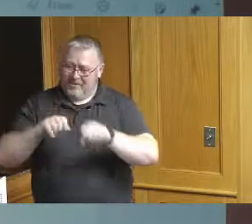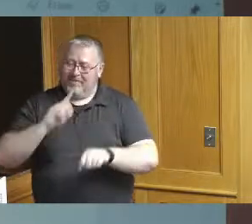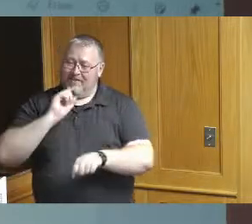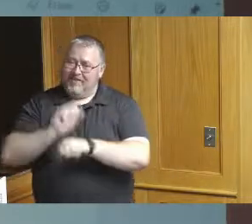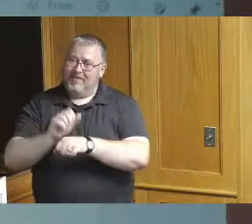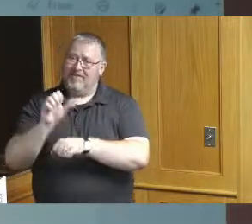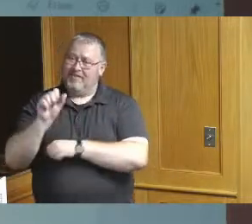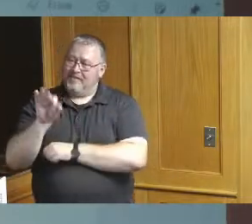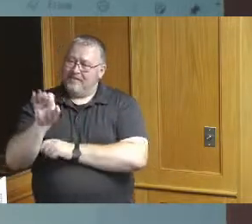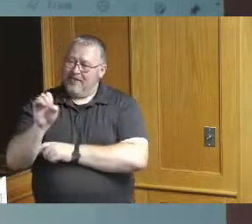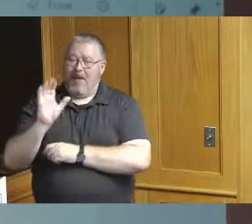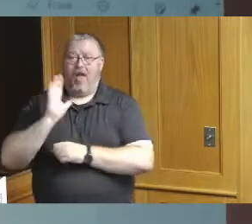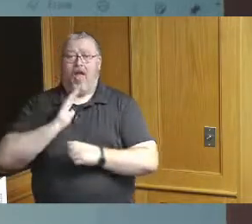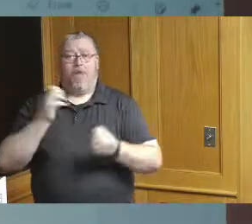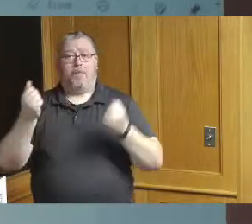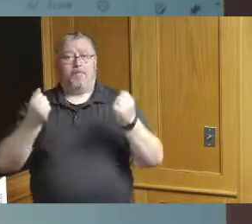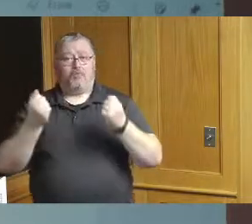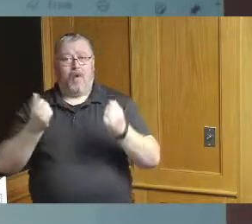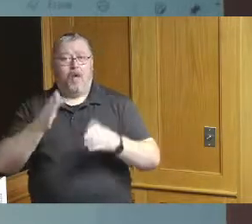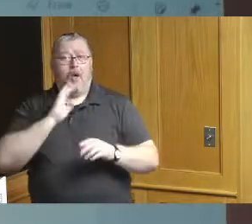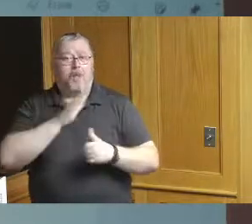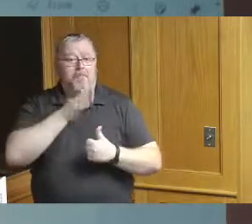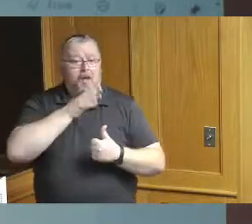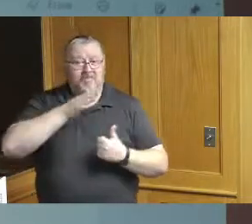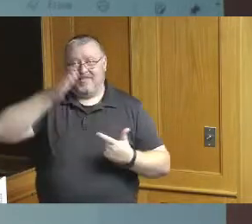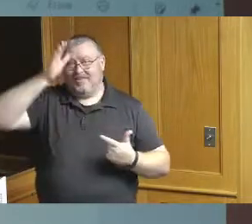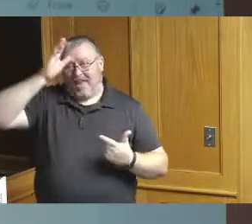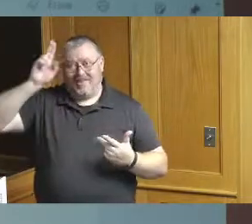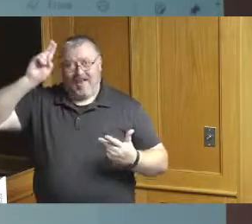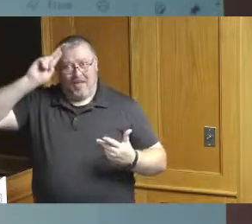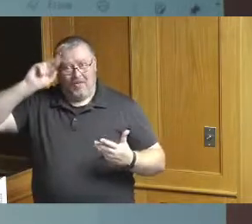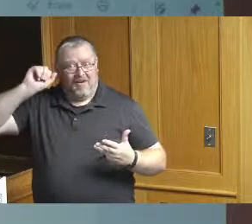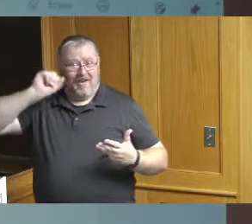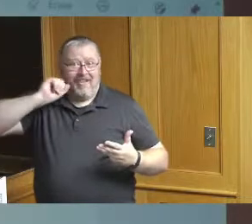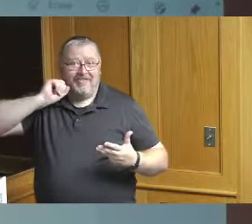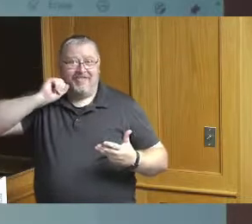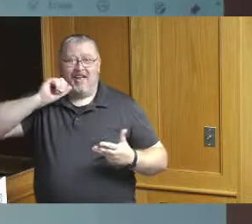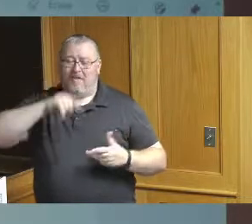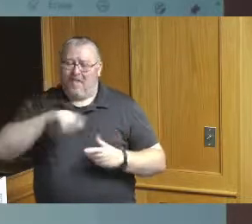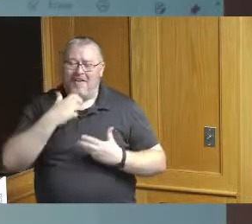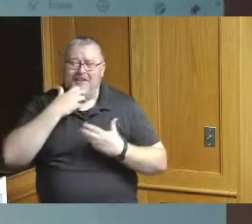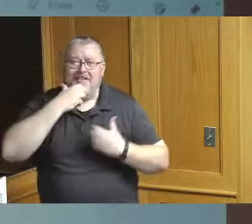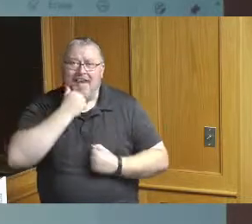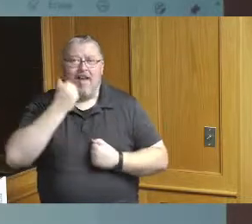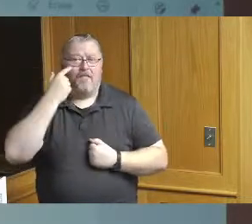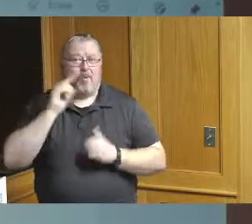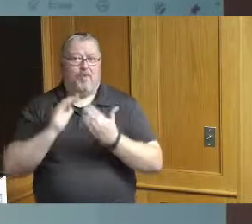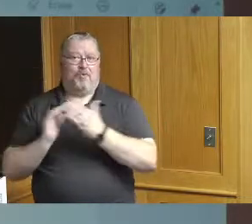drivers are mothers their fathers their uncles their aunts they care for the community I'm sure